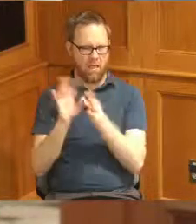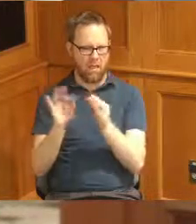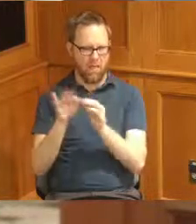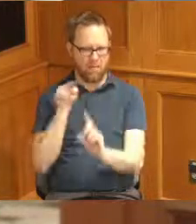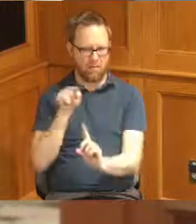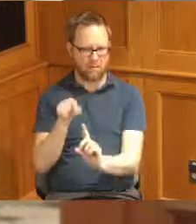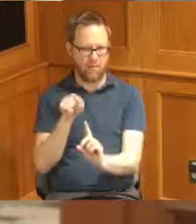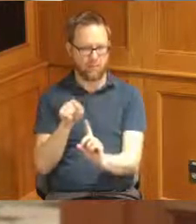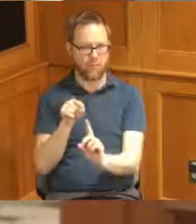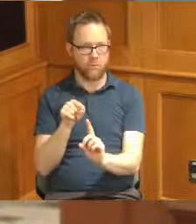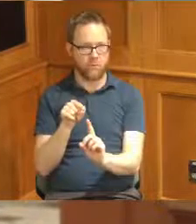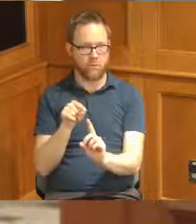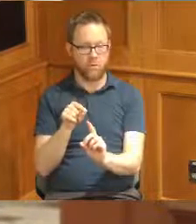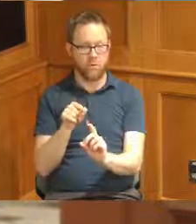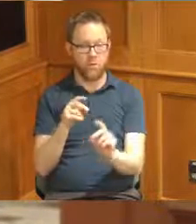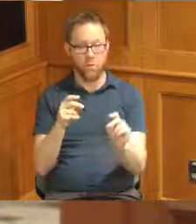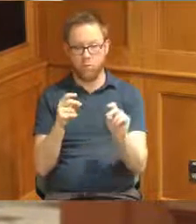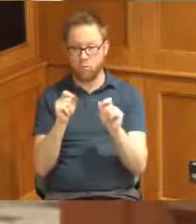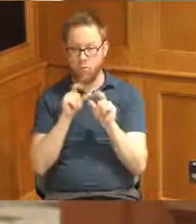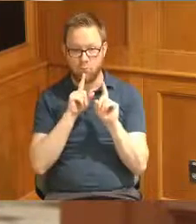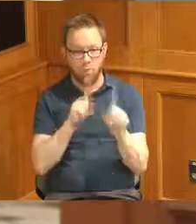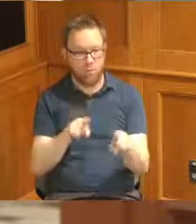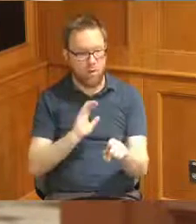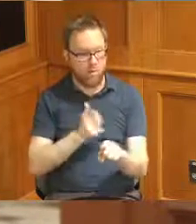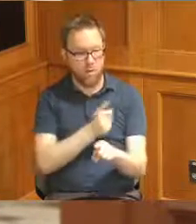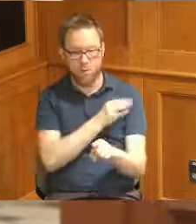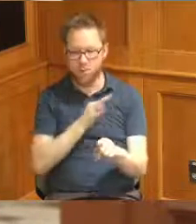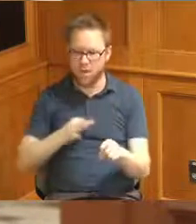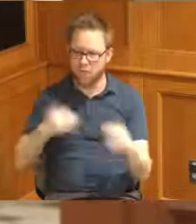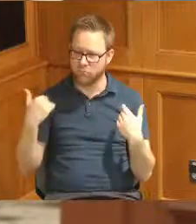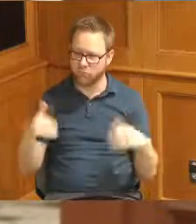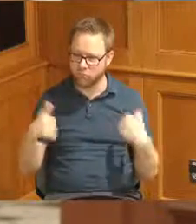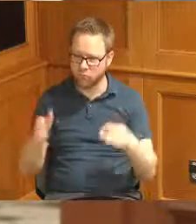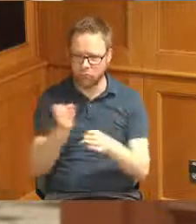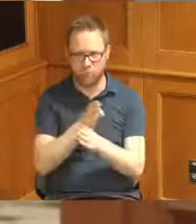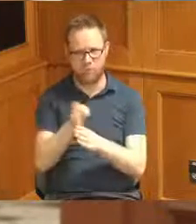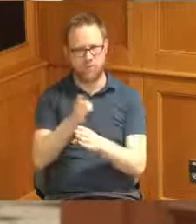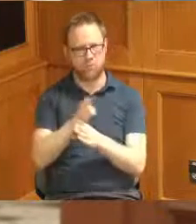out the rapid response and professionalism of our staff you know I've I've kept you up to date many